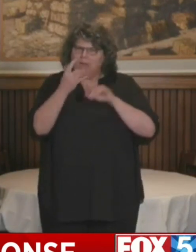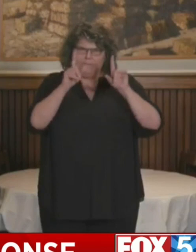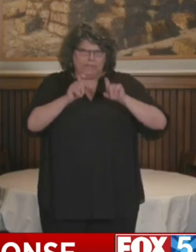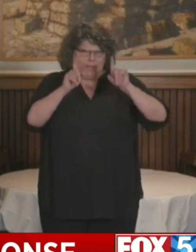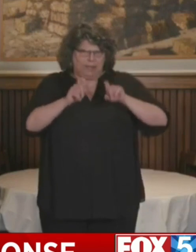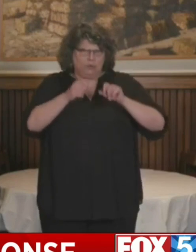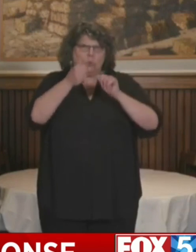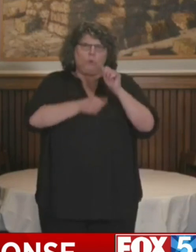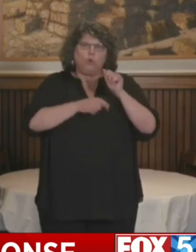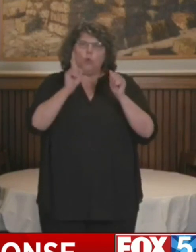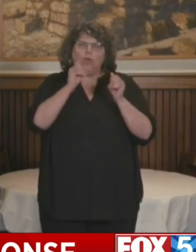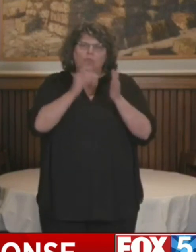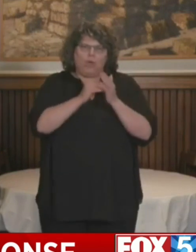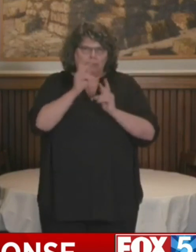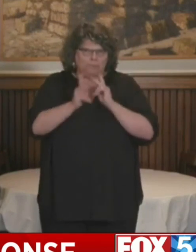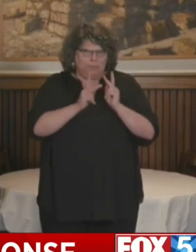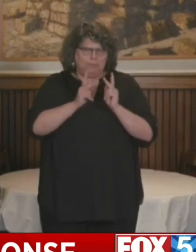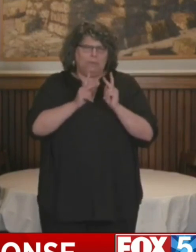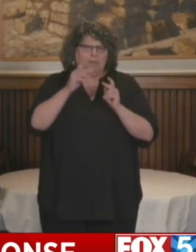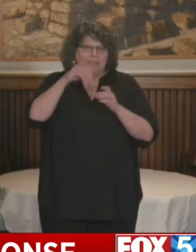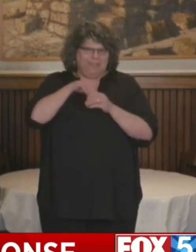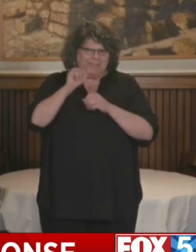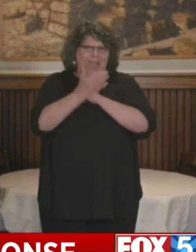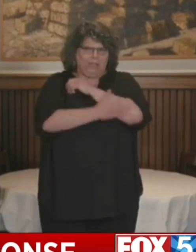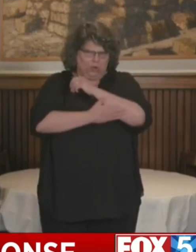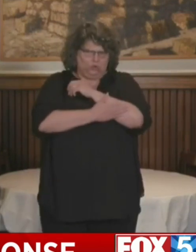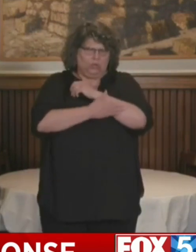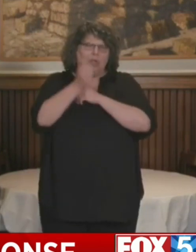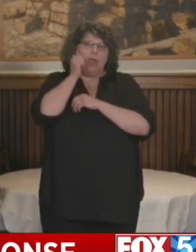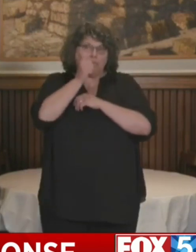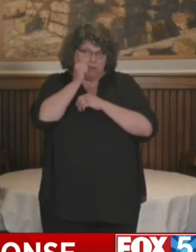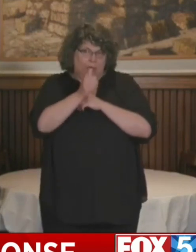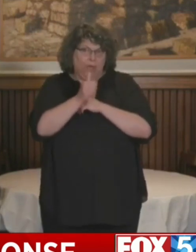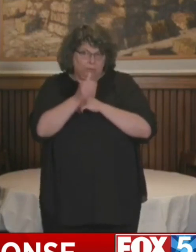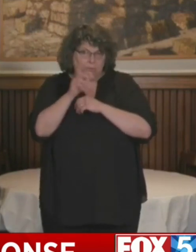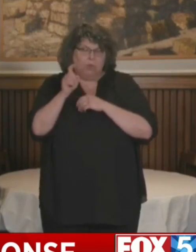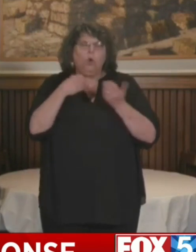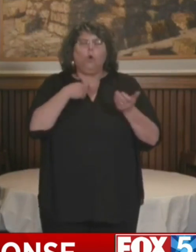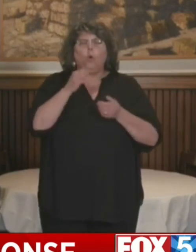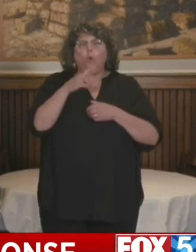WHERE COUNTIES HAD TO ATTEST TO HAVING TESTING CAPACITY OF